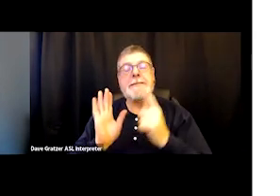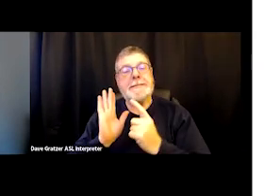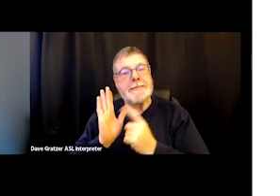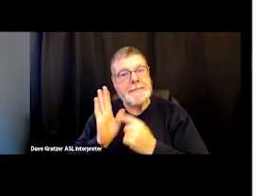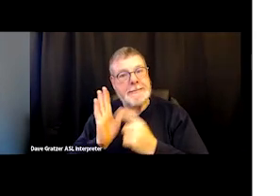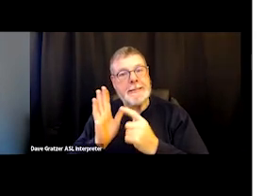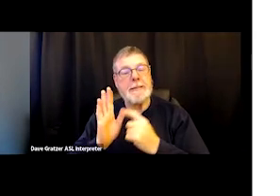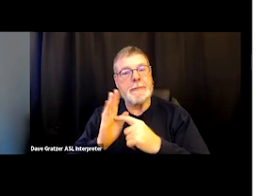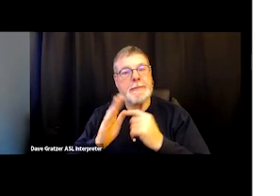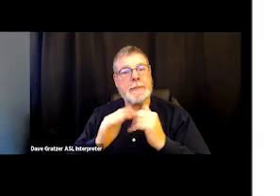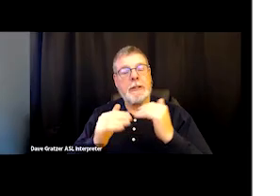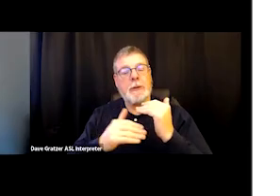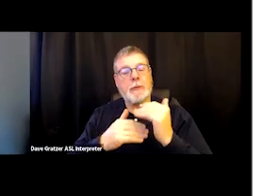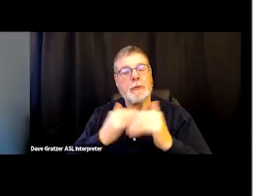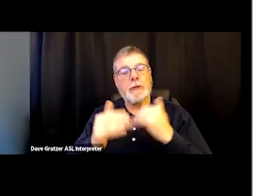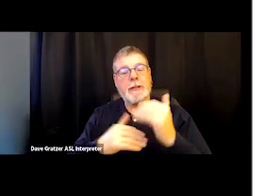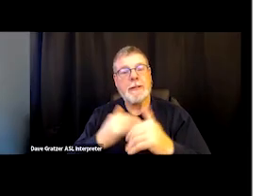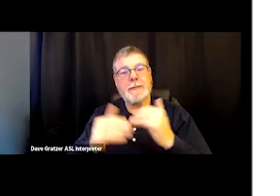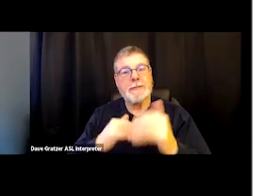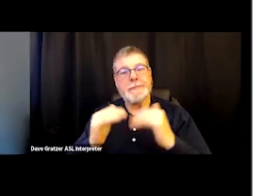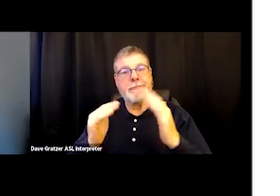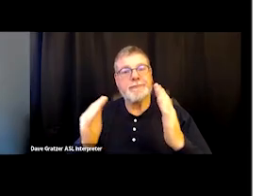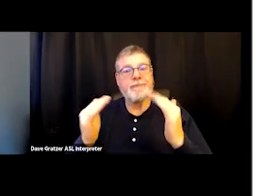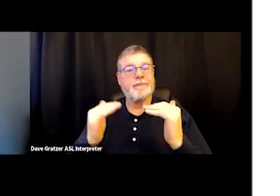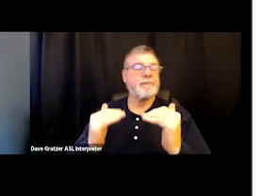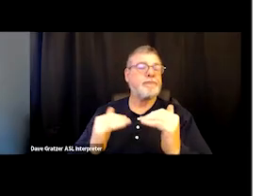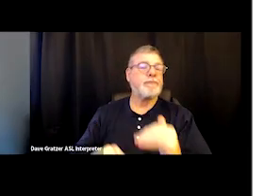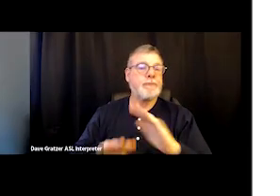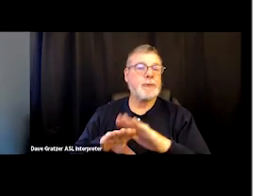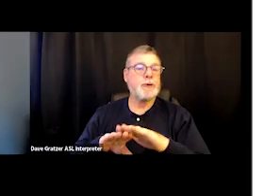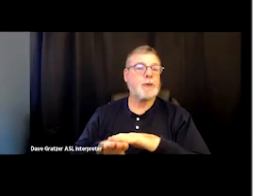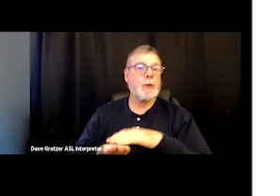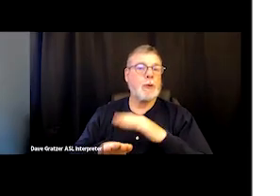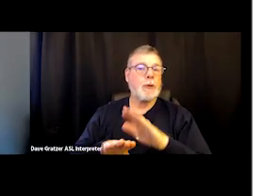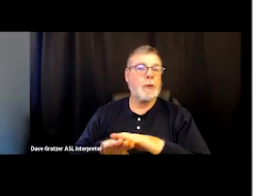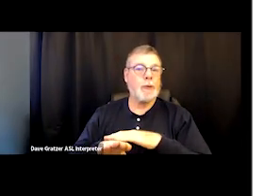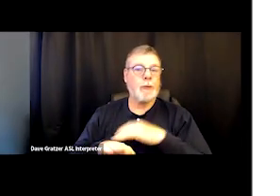a low processing priority at Social Security offices. A lot of the Social Security offices